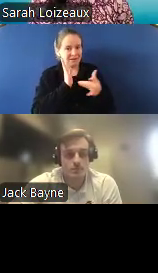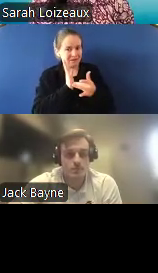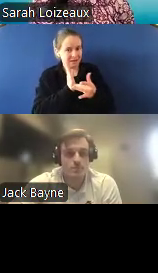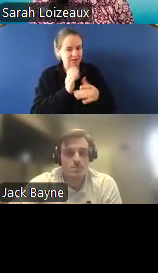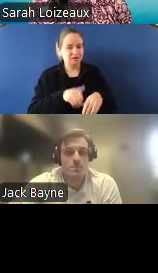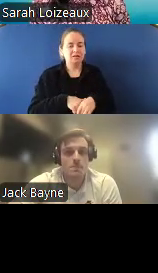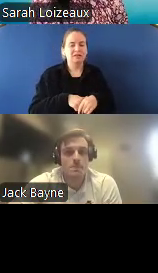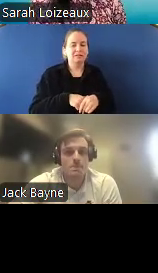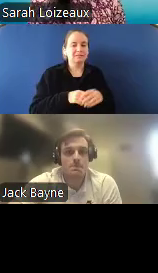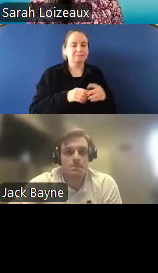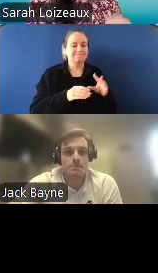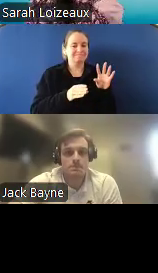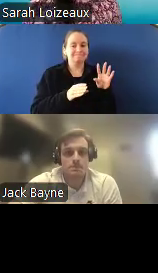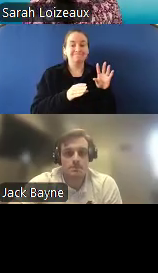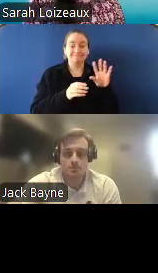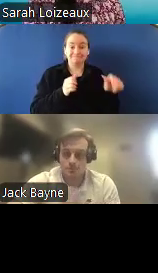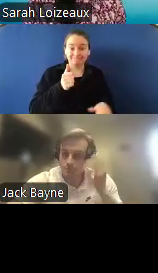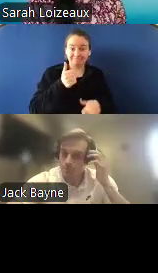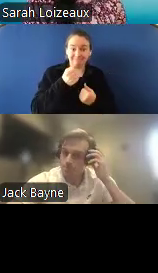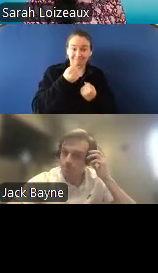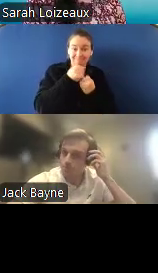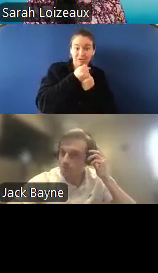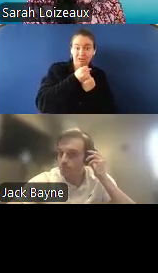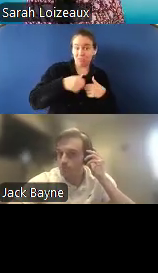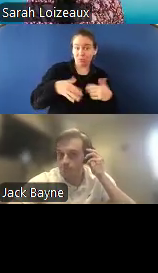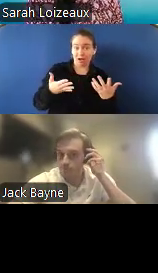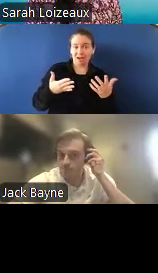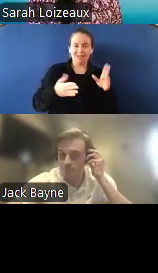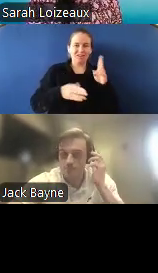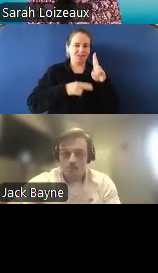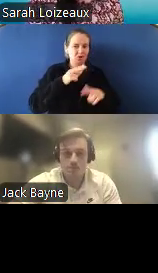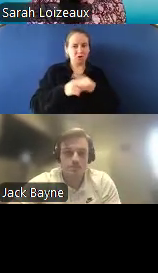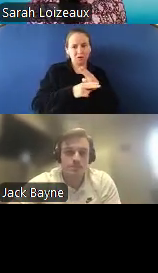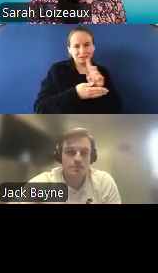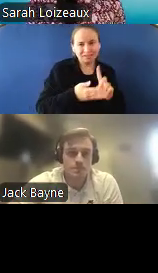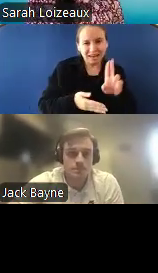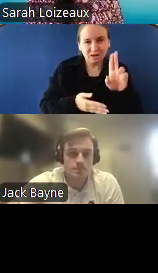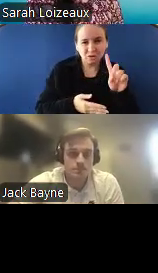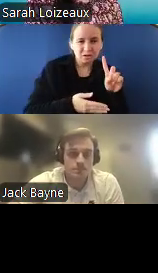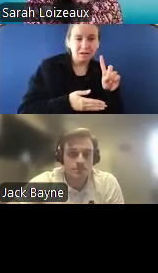embedded into all of that, universal design. Add to that their effective collaborations,